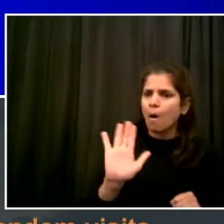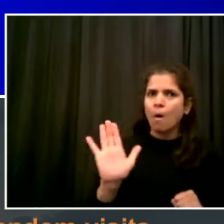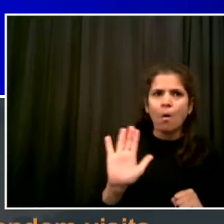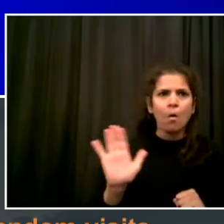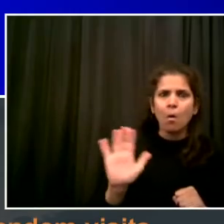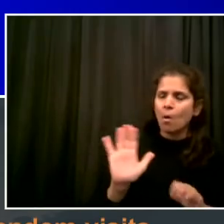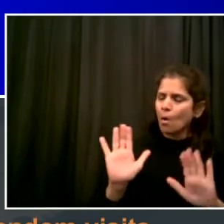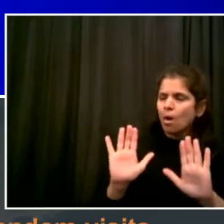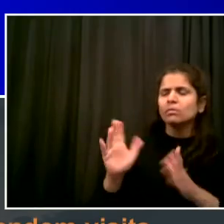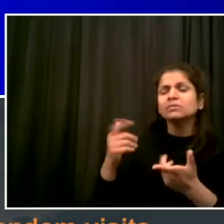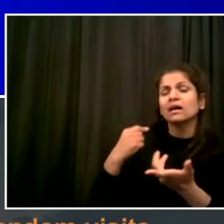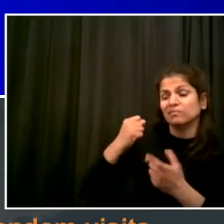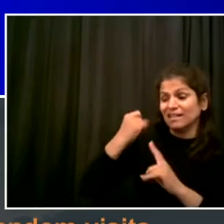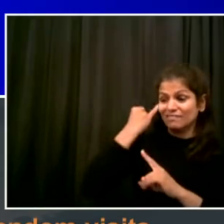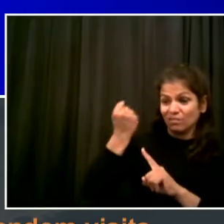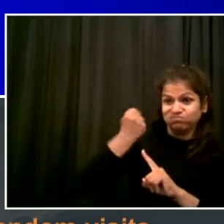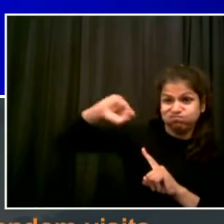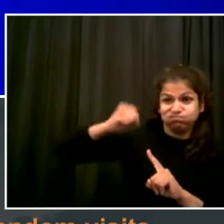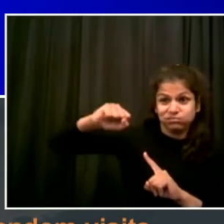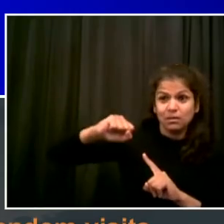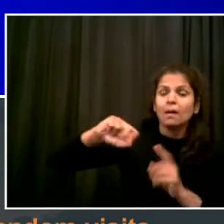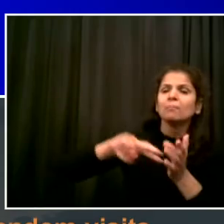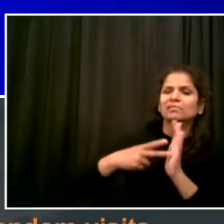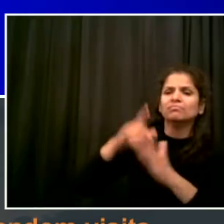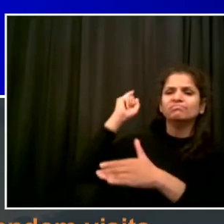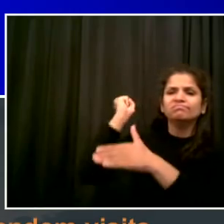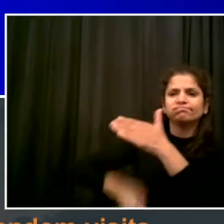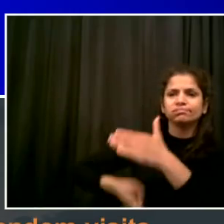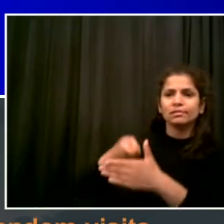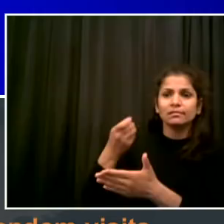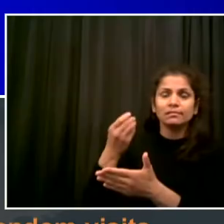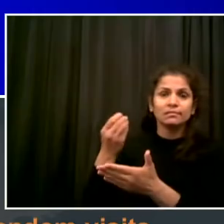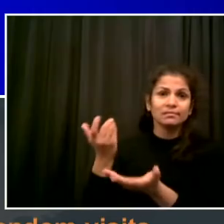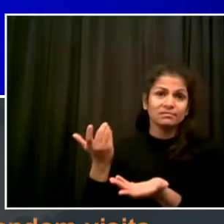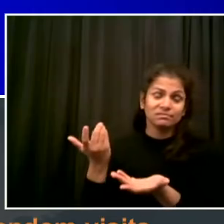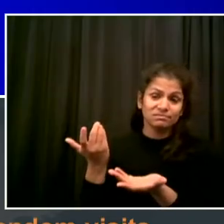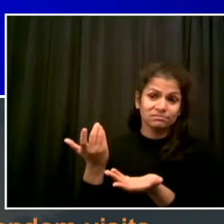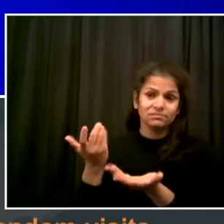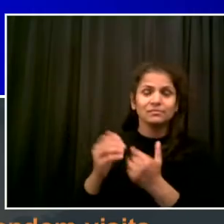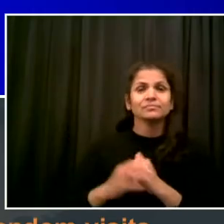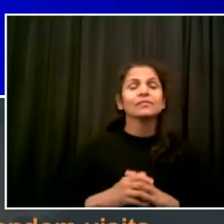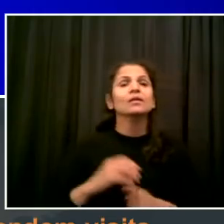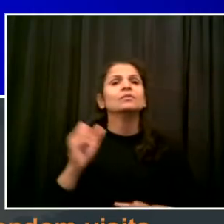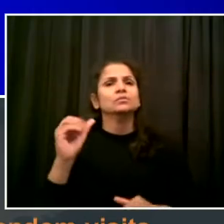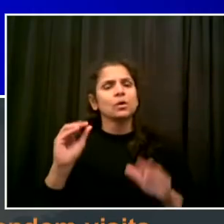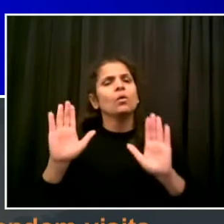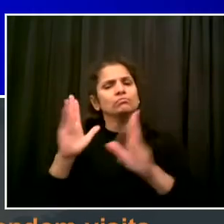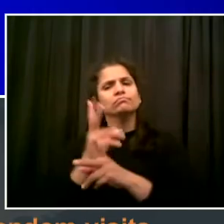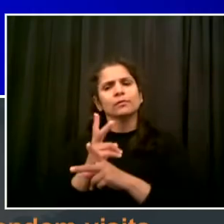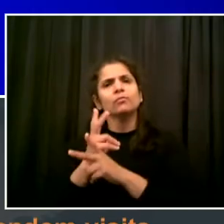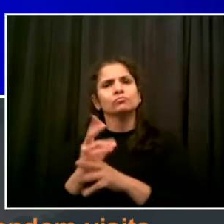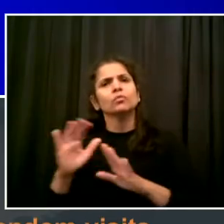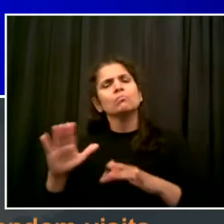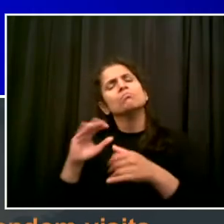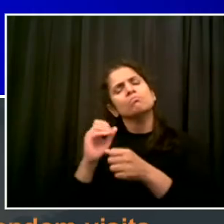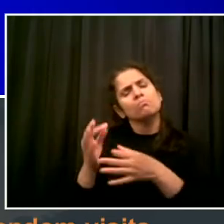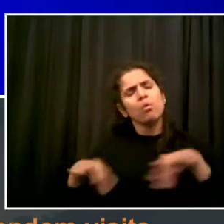MOVE ON. IF WE DO NOT SEE COMPLIANCE AND IF WE NEED TO